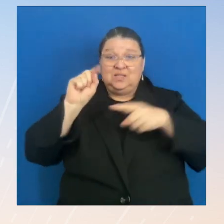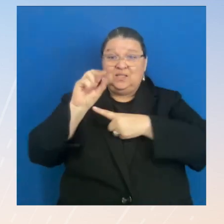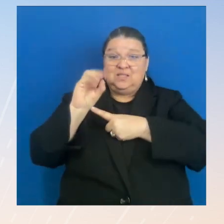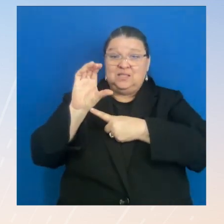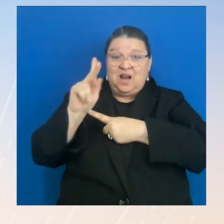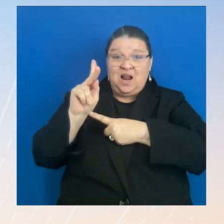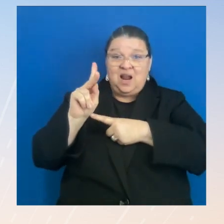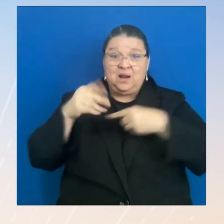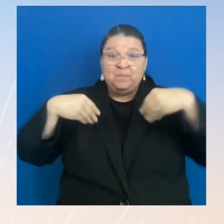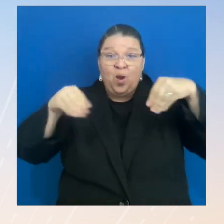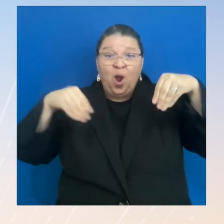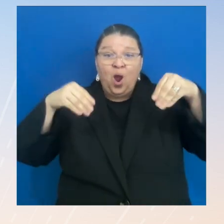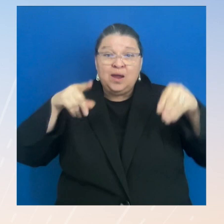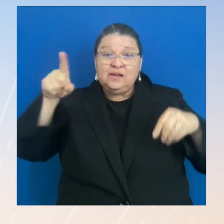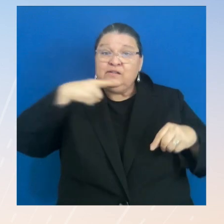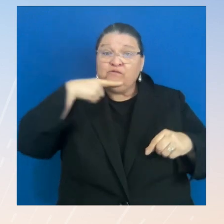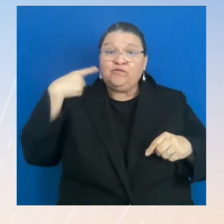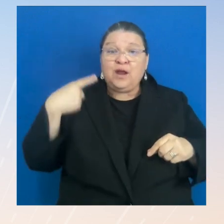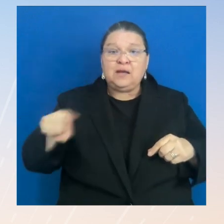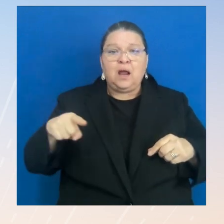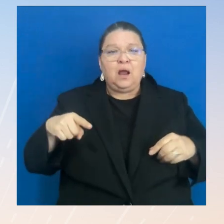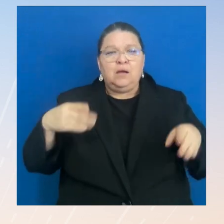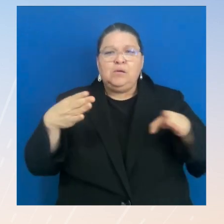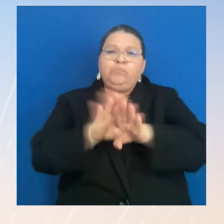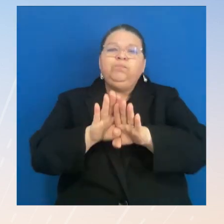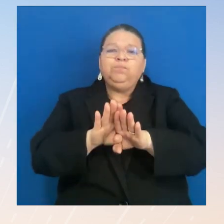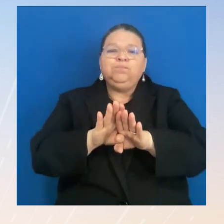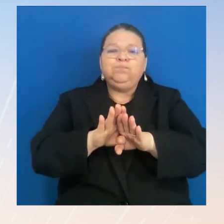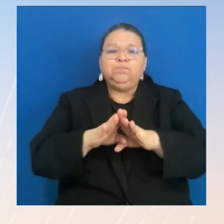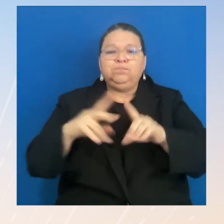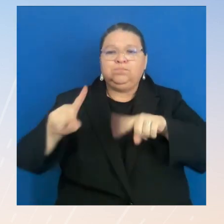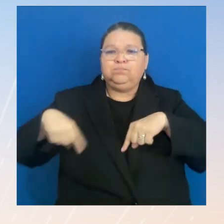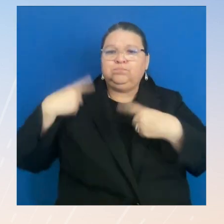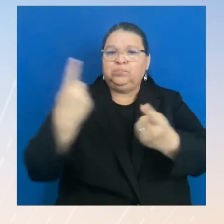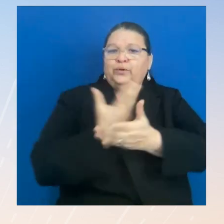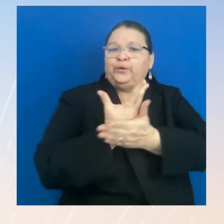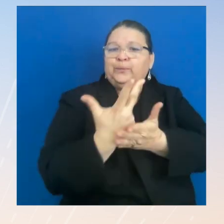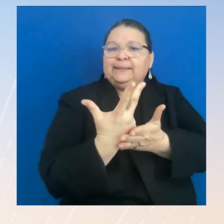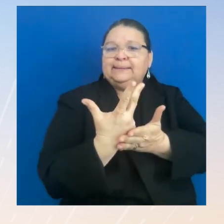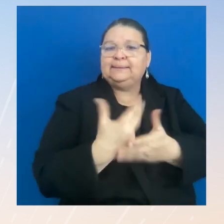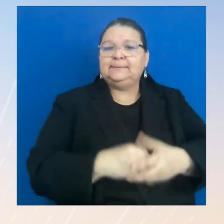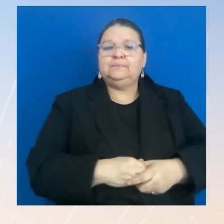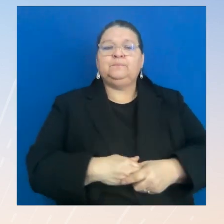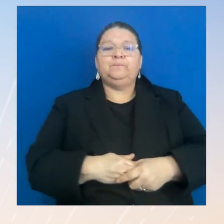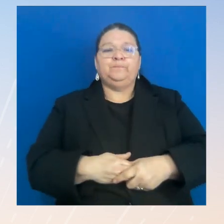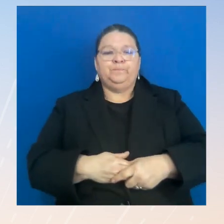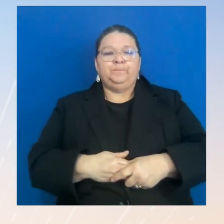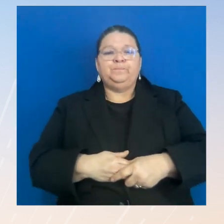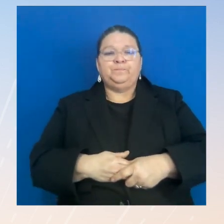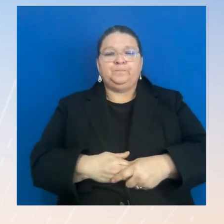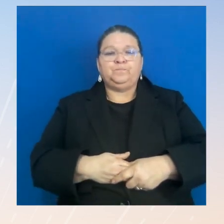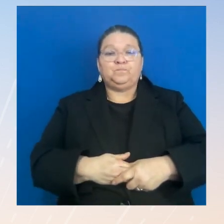Inflation in Russia is rampant. Some forecasters are predicting 20 percent inflation for Russia by the end of the year.